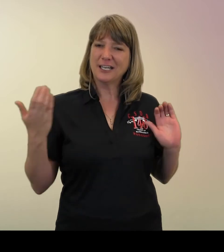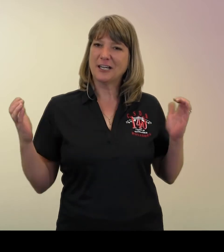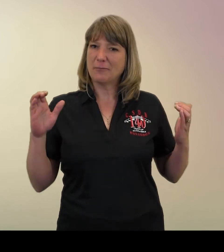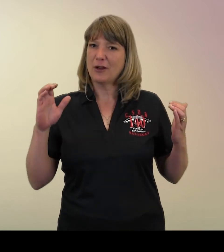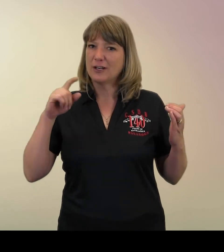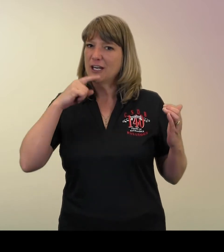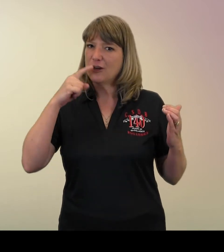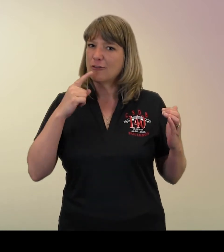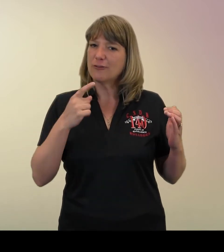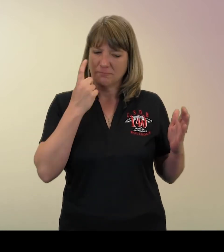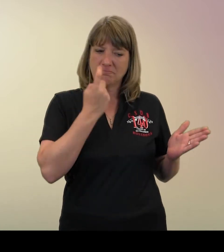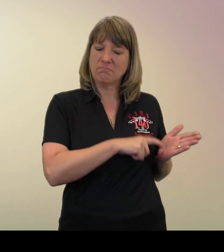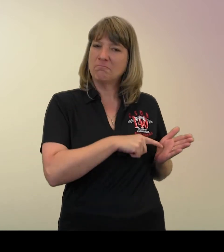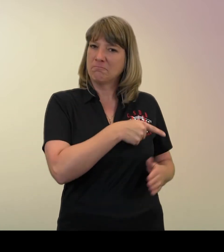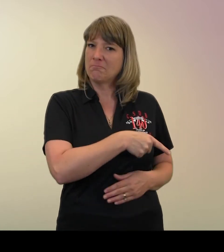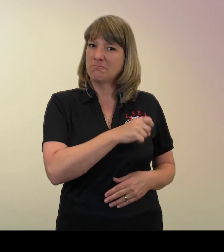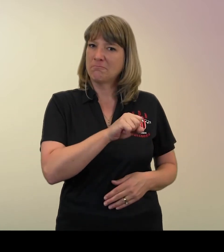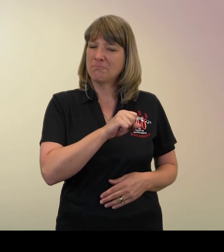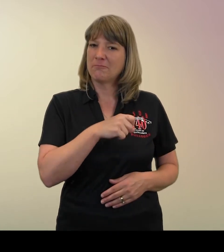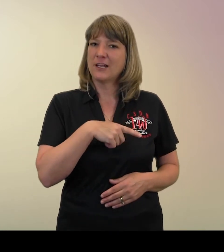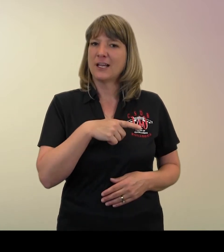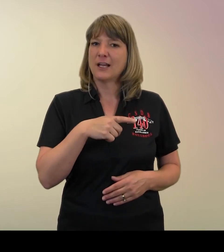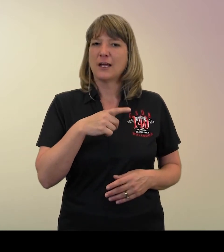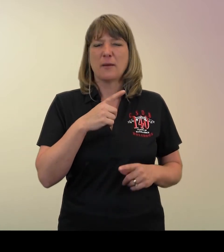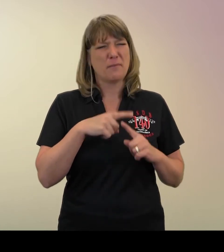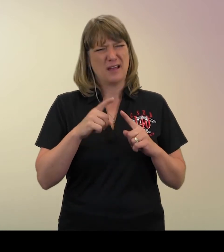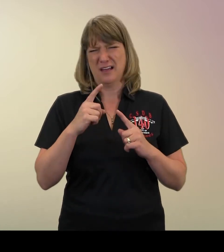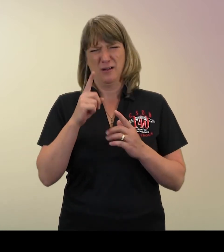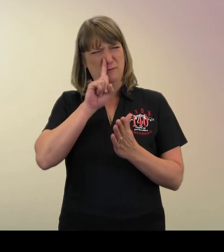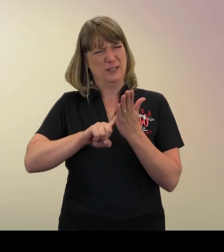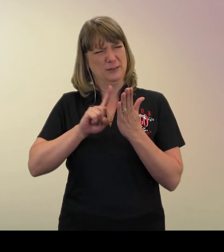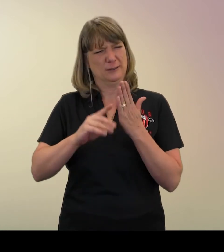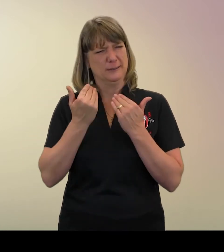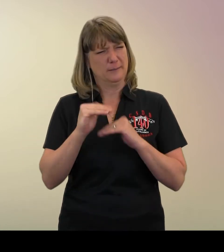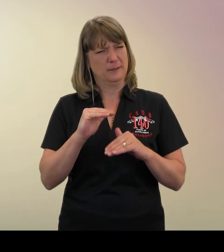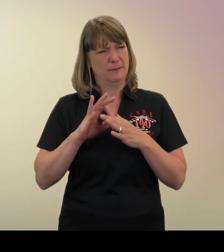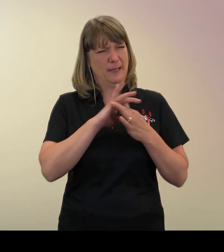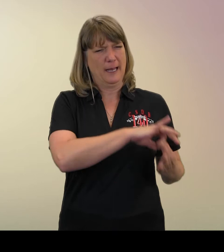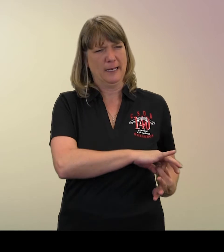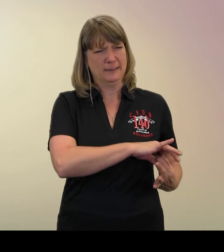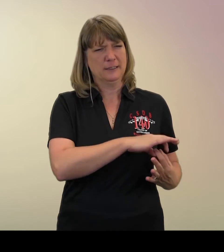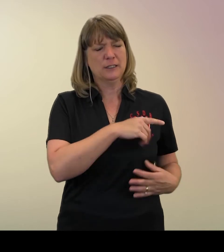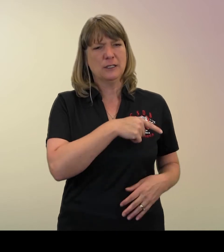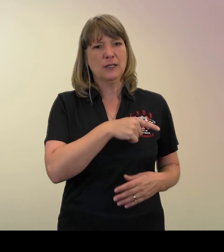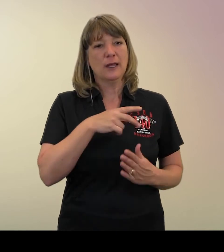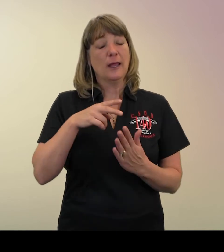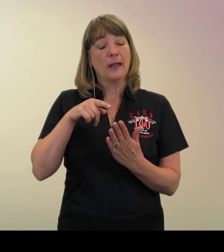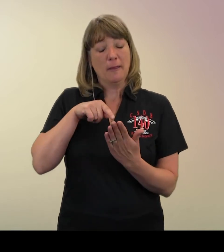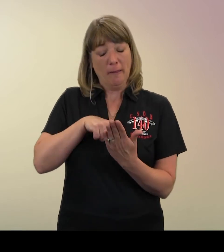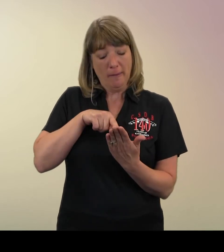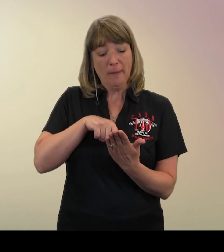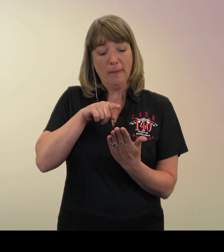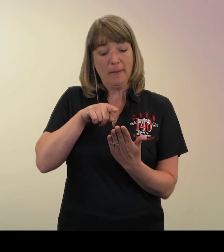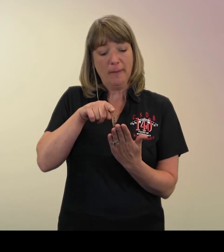sensory differences compared to a hearing population. There's limited research about this, but what